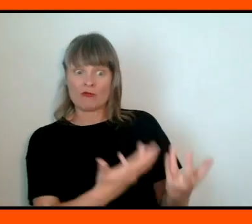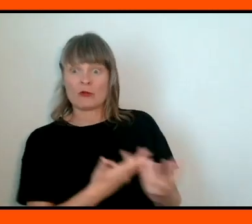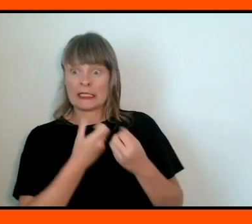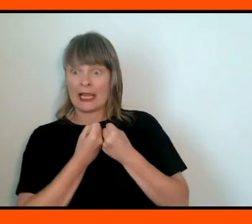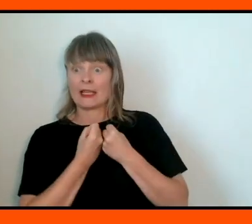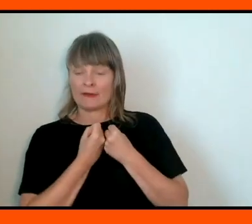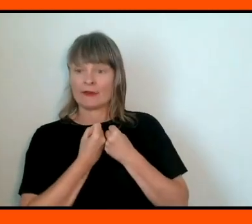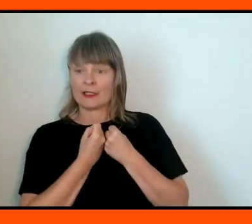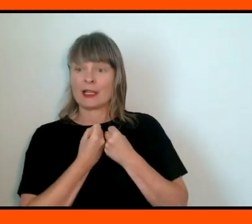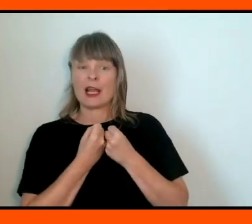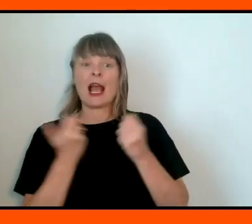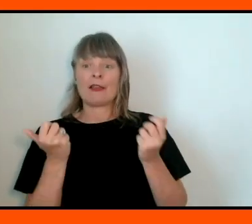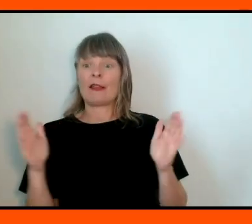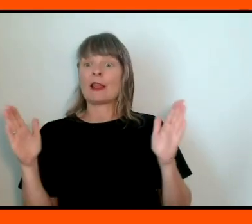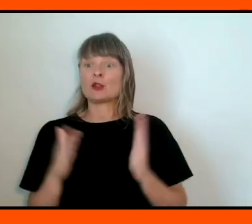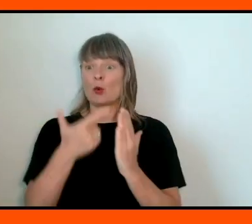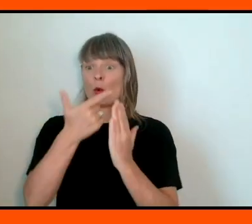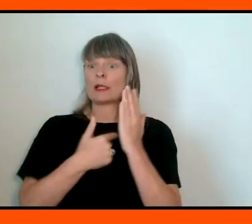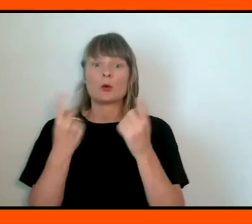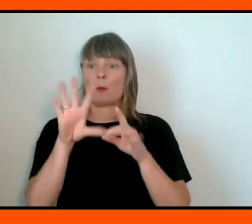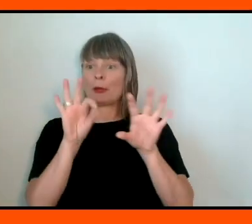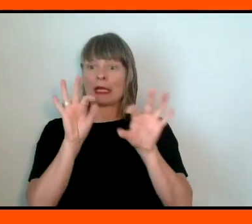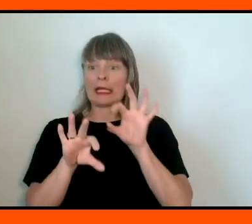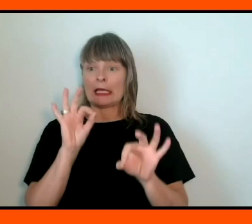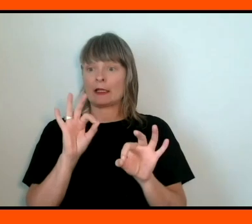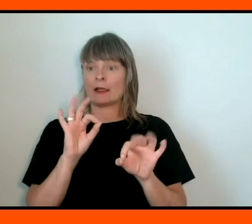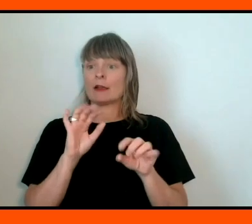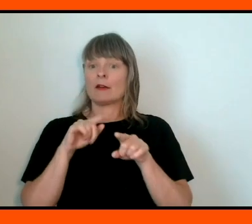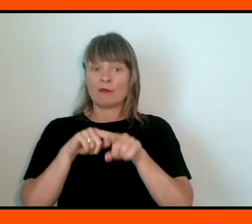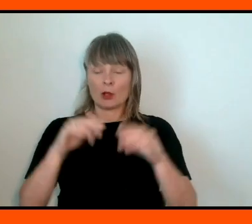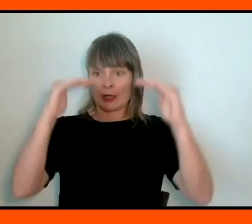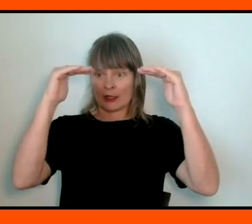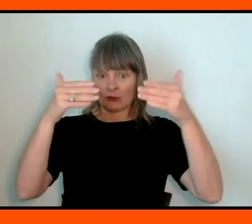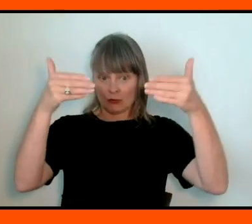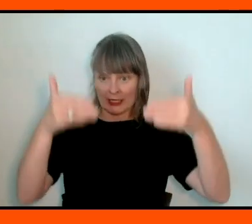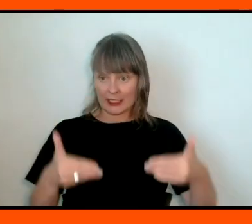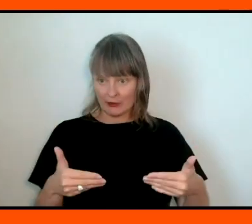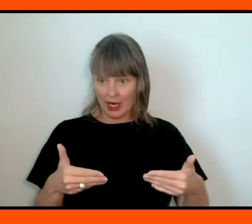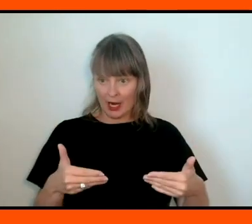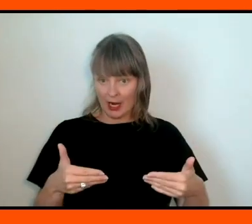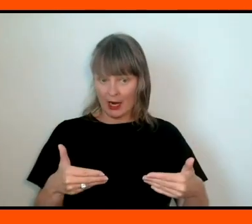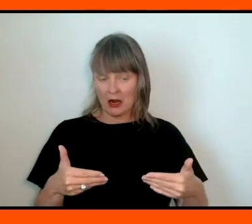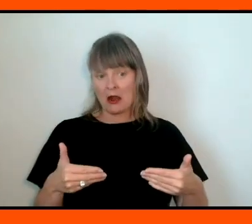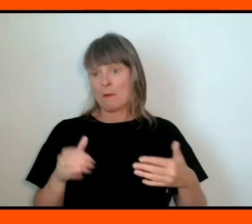We will also identify where we might be changing or removing a topic